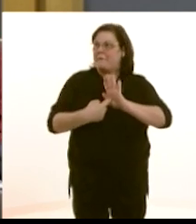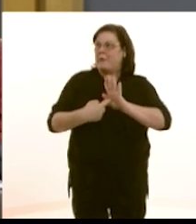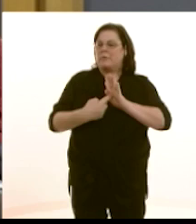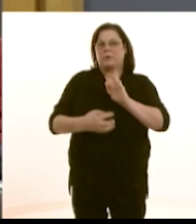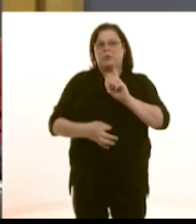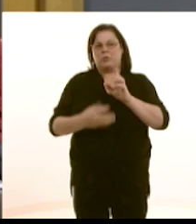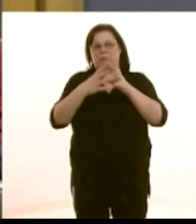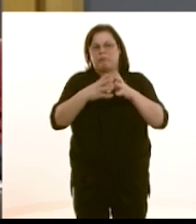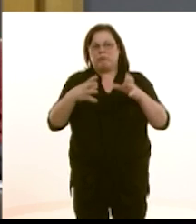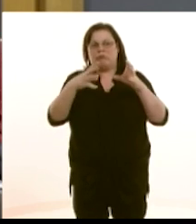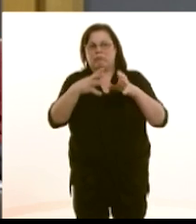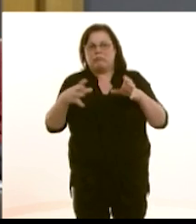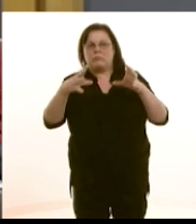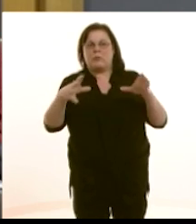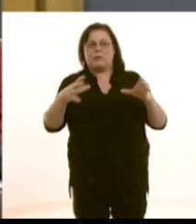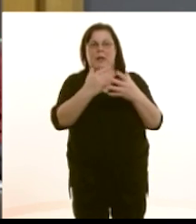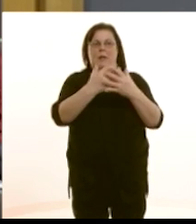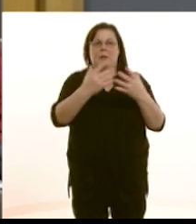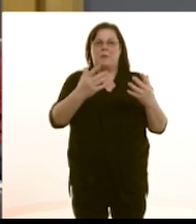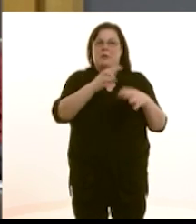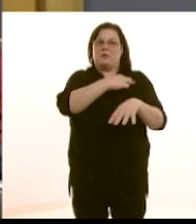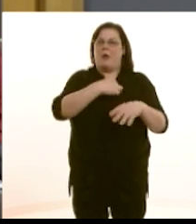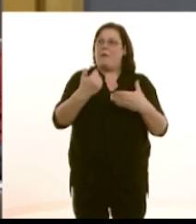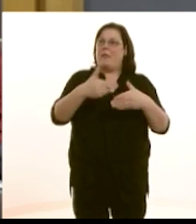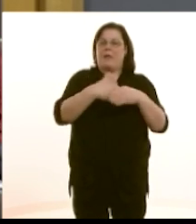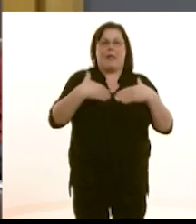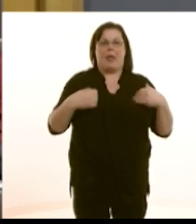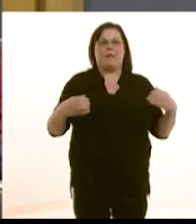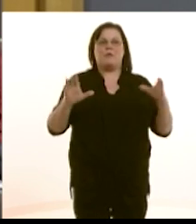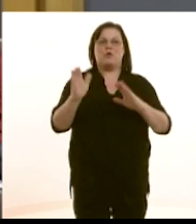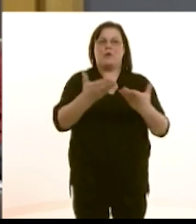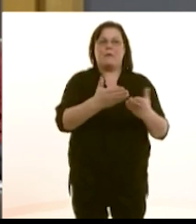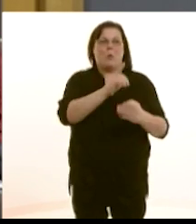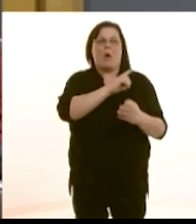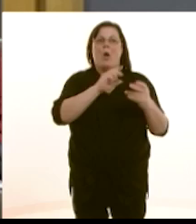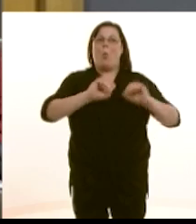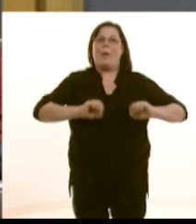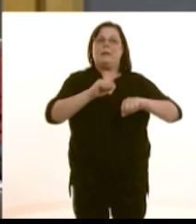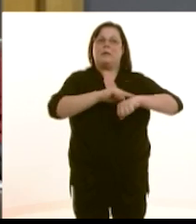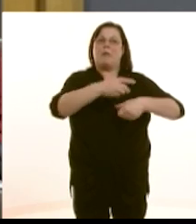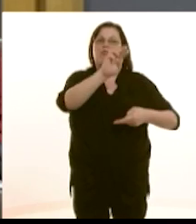capacity in the health service, to bring down waiting times and to counter your centralisation